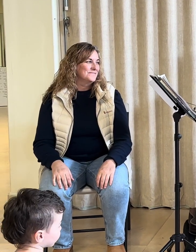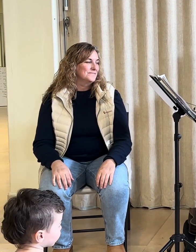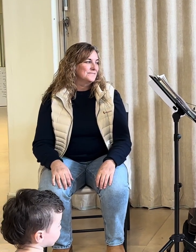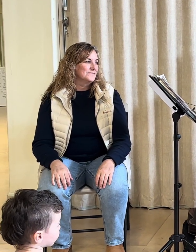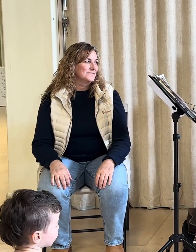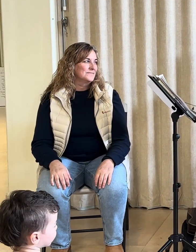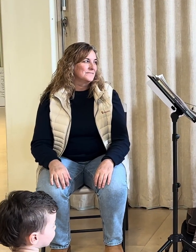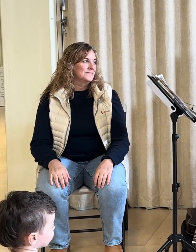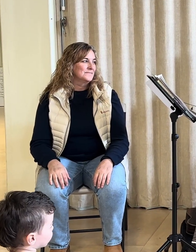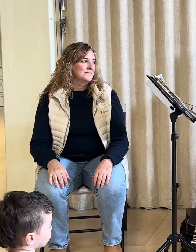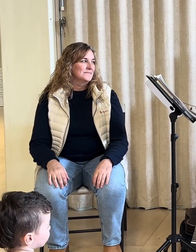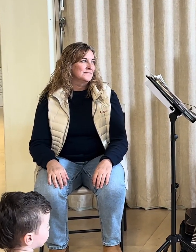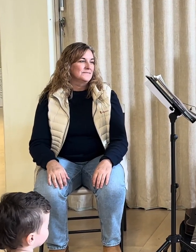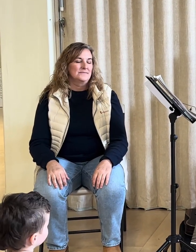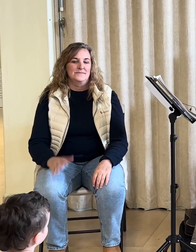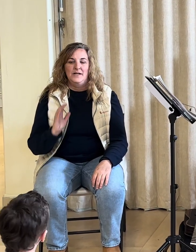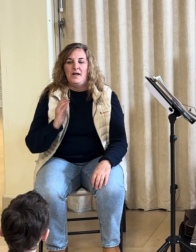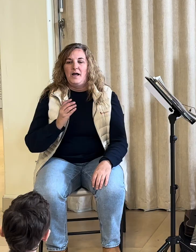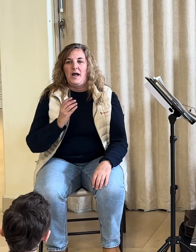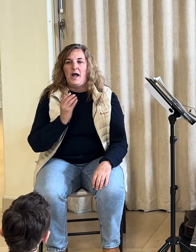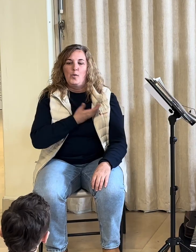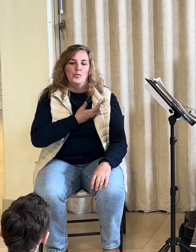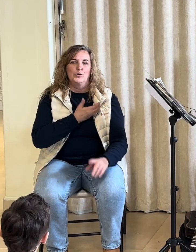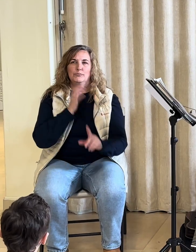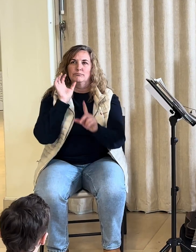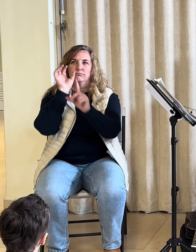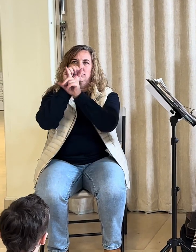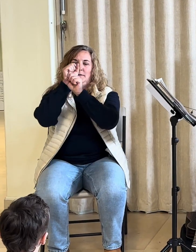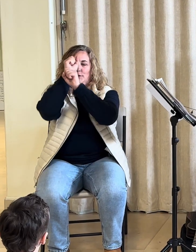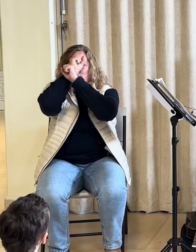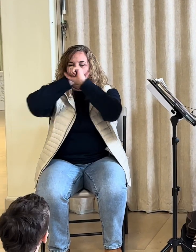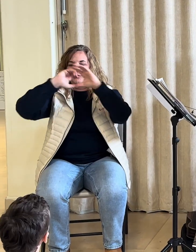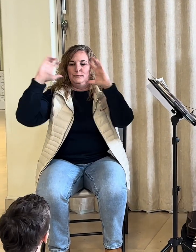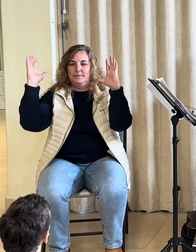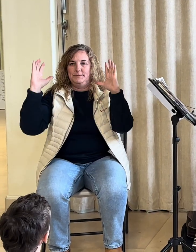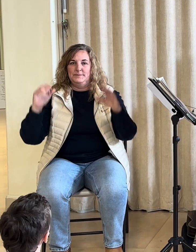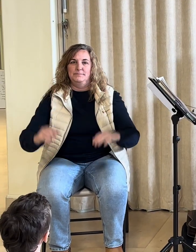To our dreams.